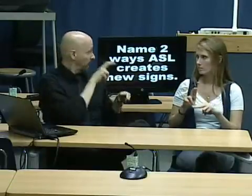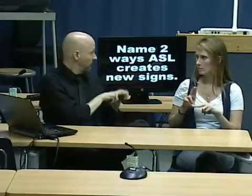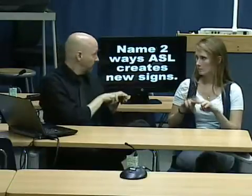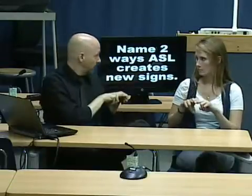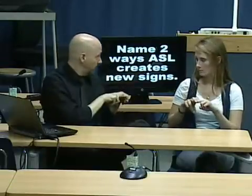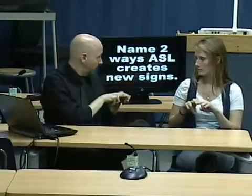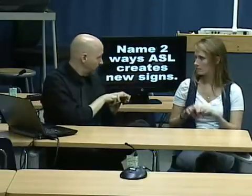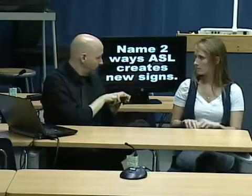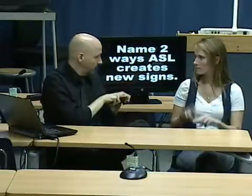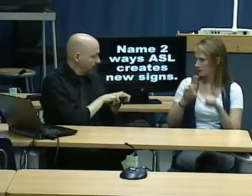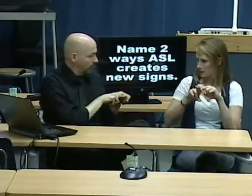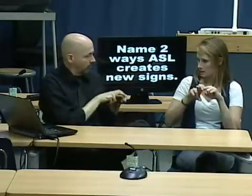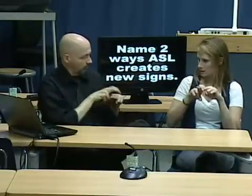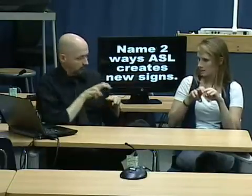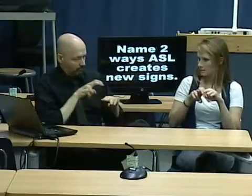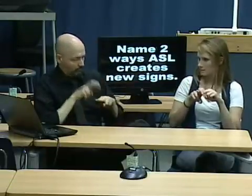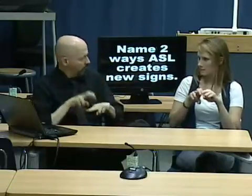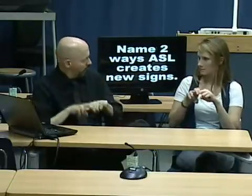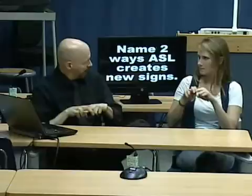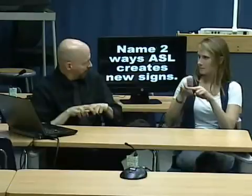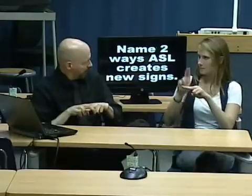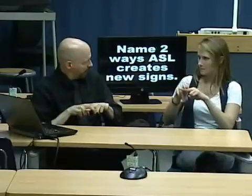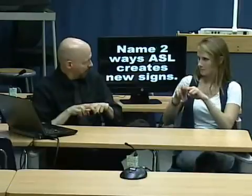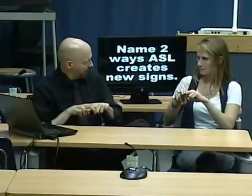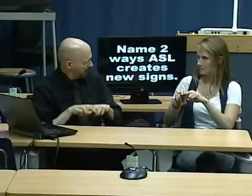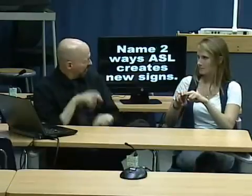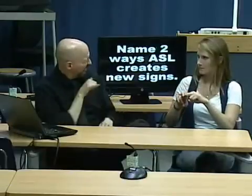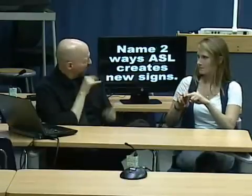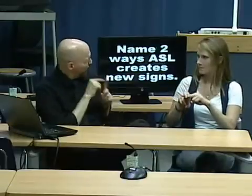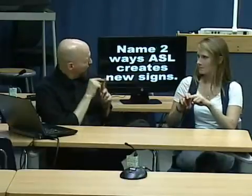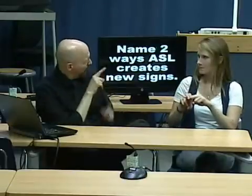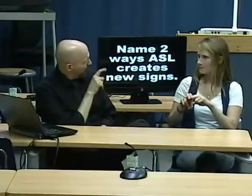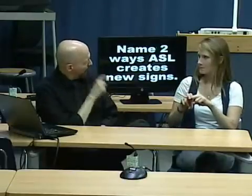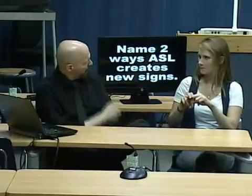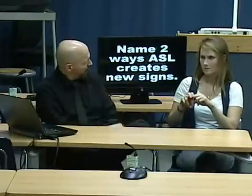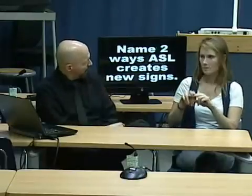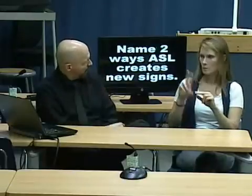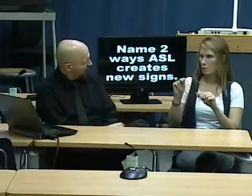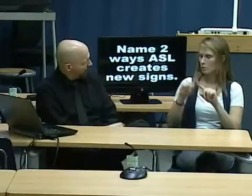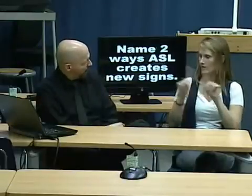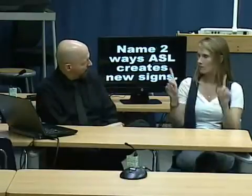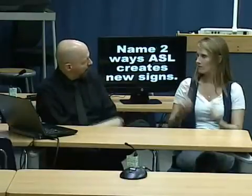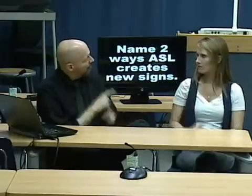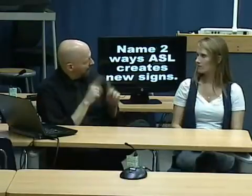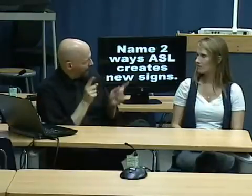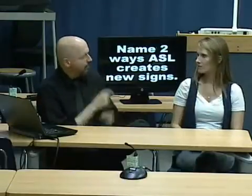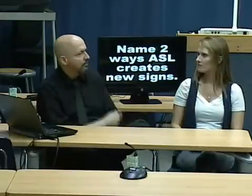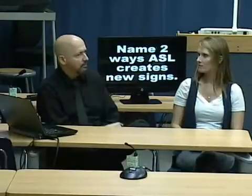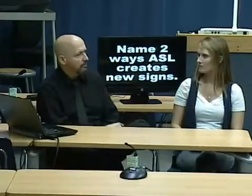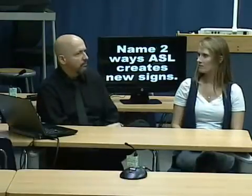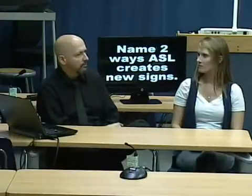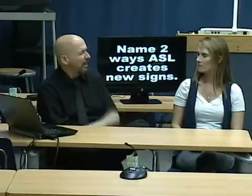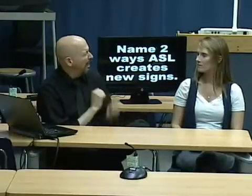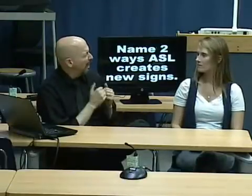We sign "sit" and "chair." Is it the same word? No. They're different. Different.